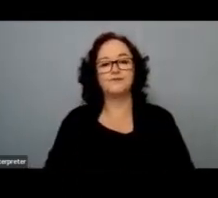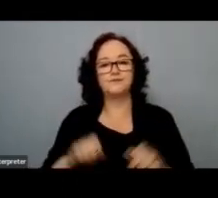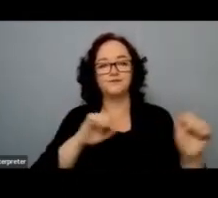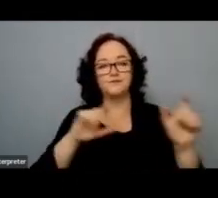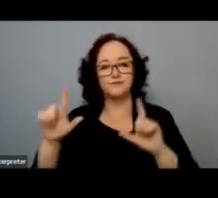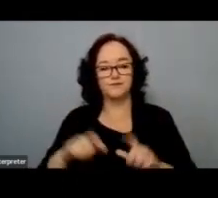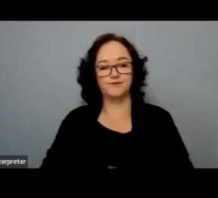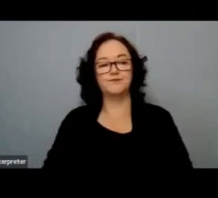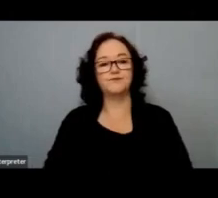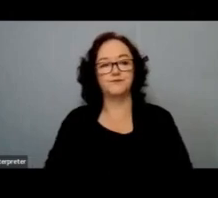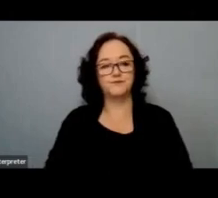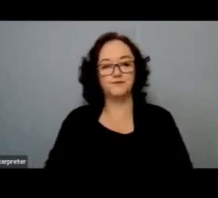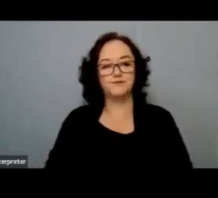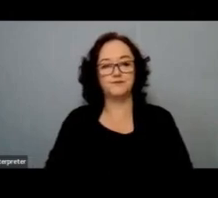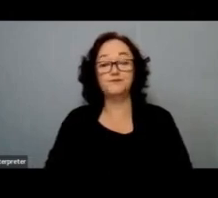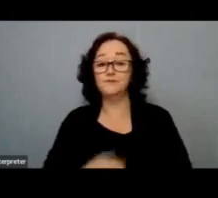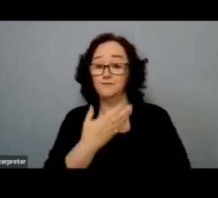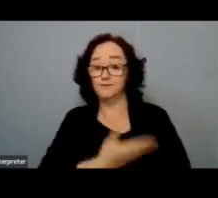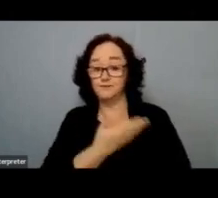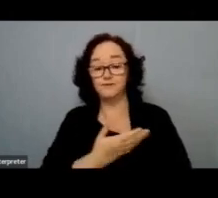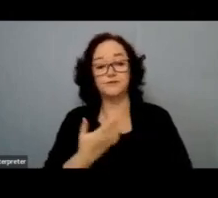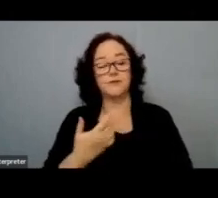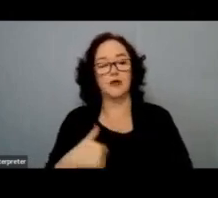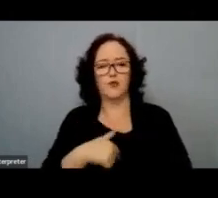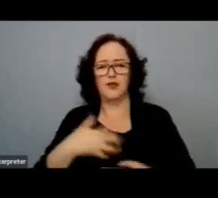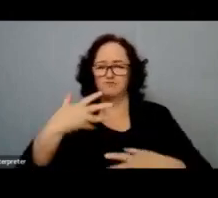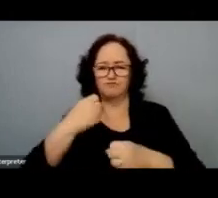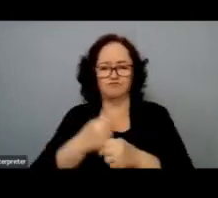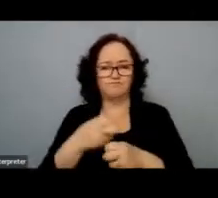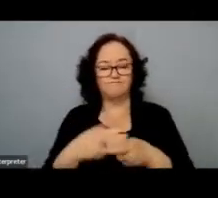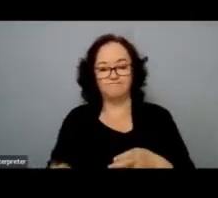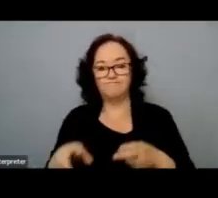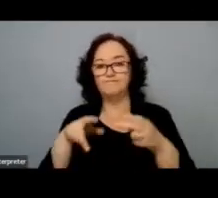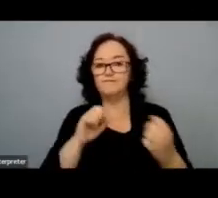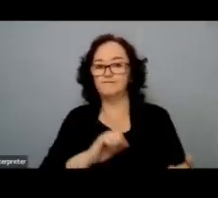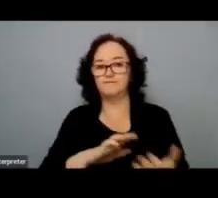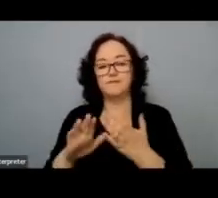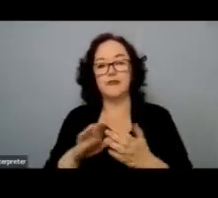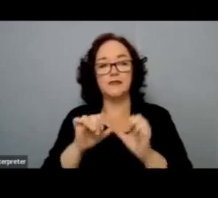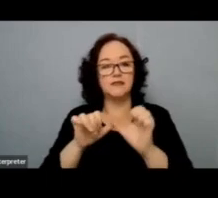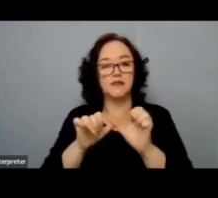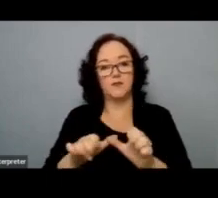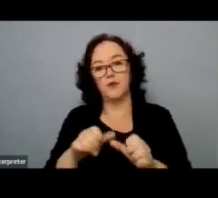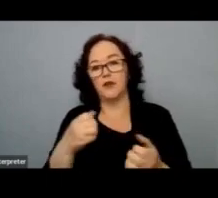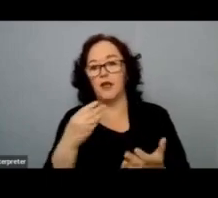So in this section, we are very briefly going to address sustainability and funding. As you've heard throughout this